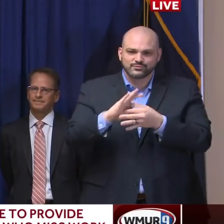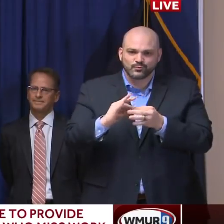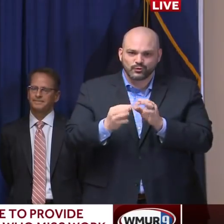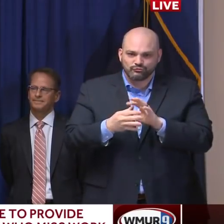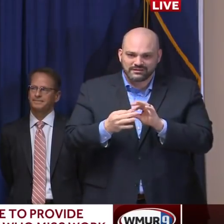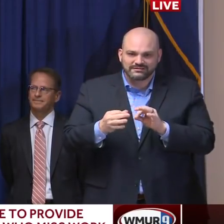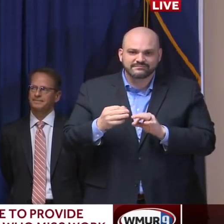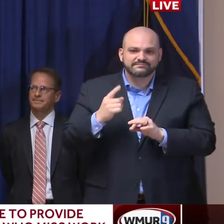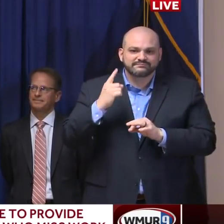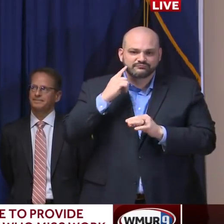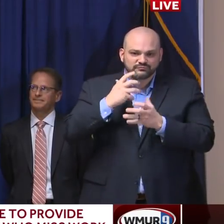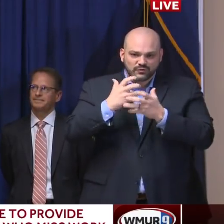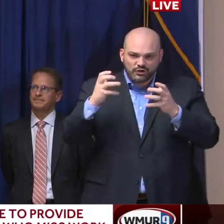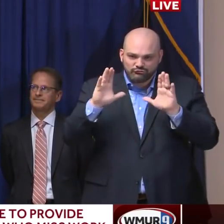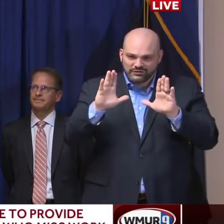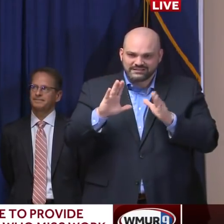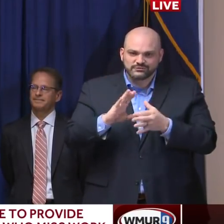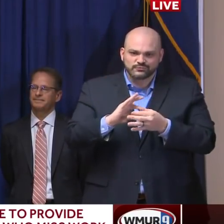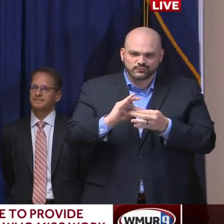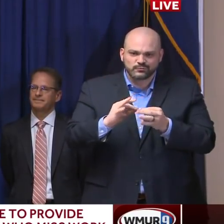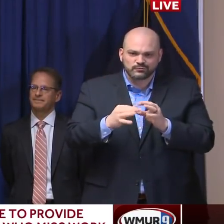SOMETHING WE WERE TALKING ABOUT BEFORE COMING IN HERE.